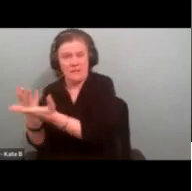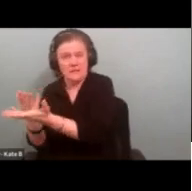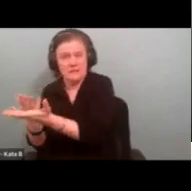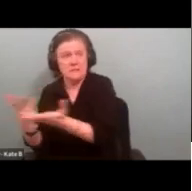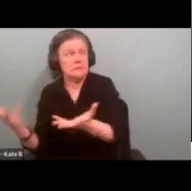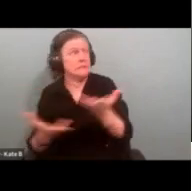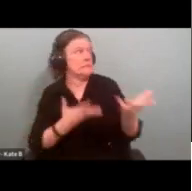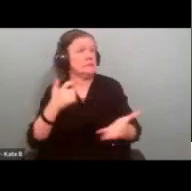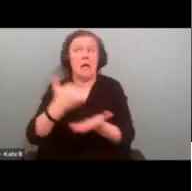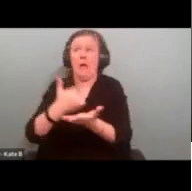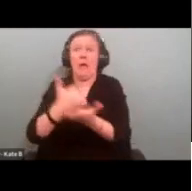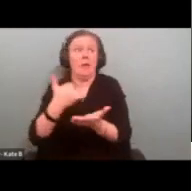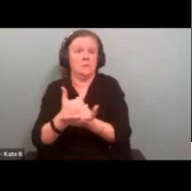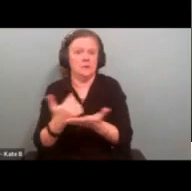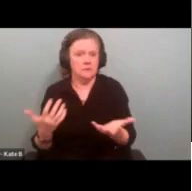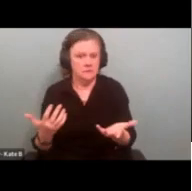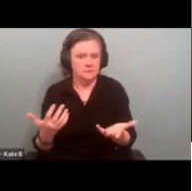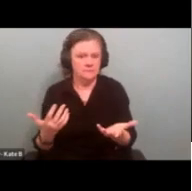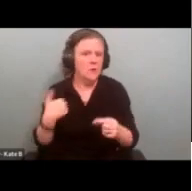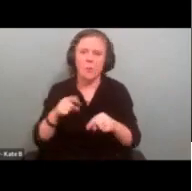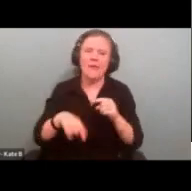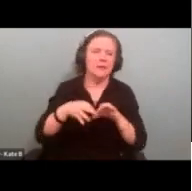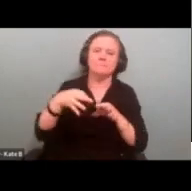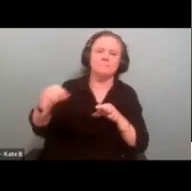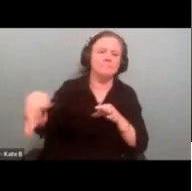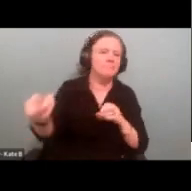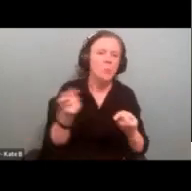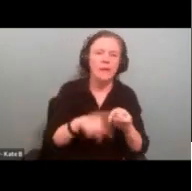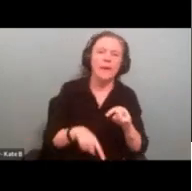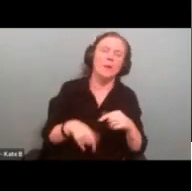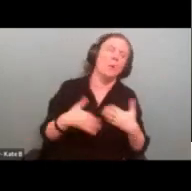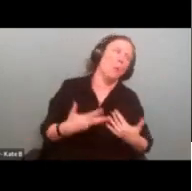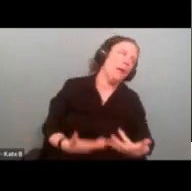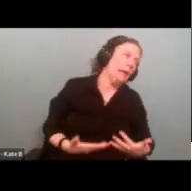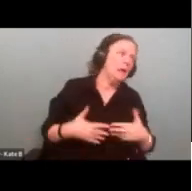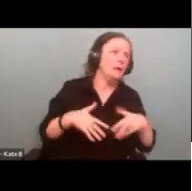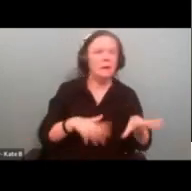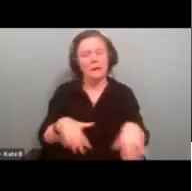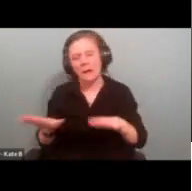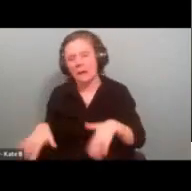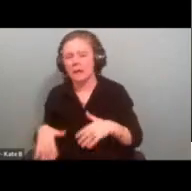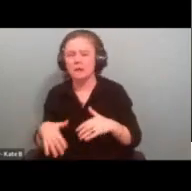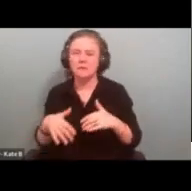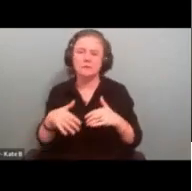we need some help. And so we can't languish. We can't, you know, you know, sit back, relax,